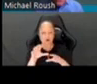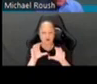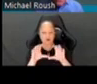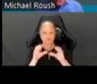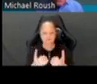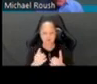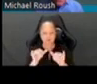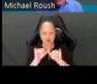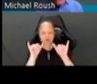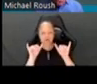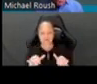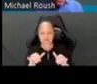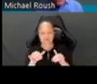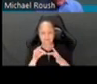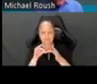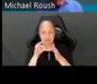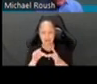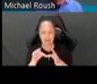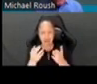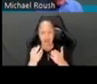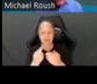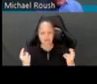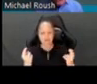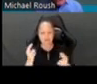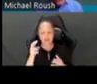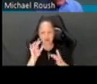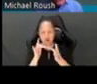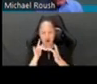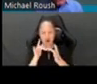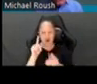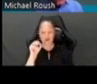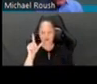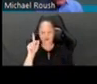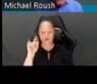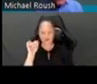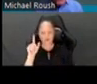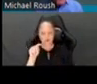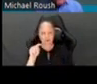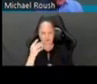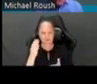and resources. The online tool kit provides the blueprint to provide the workforce development